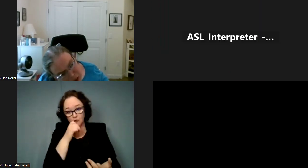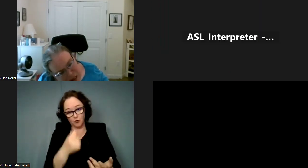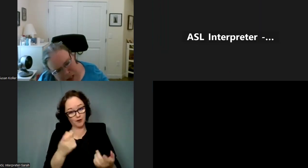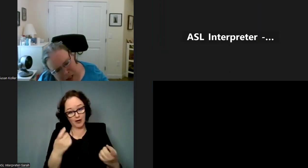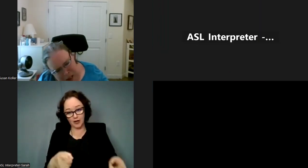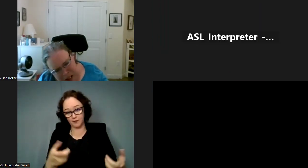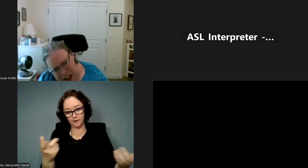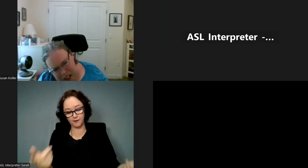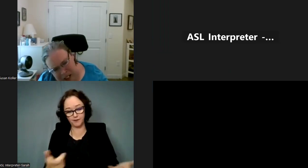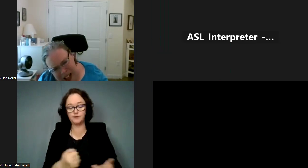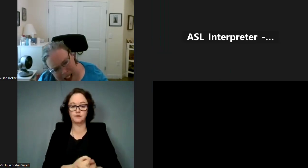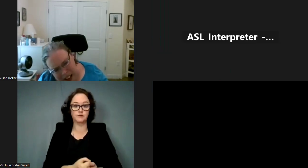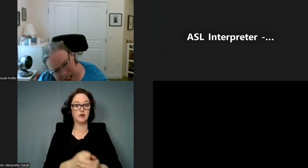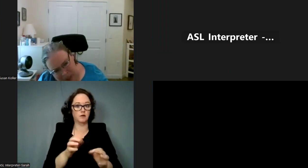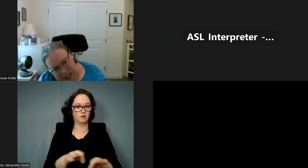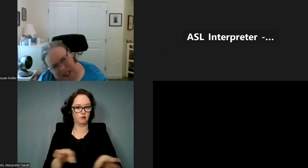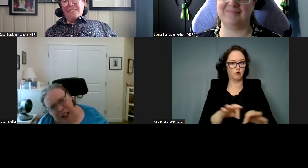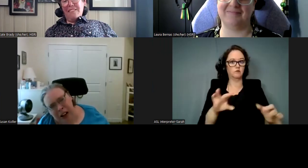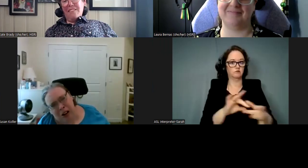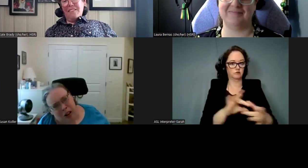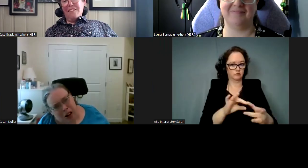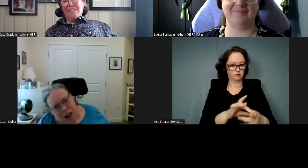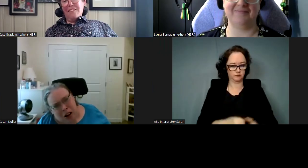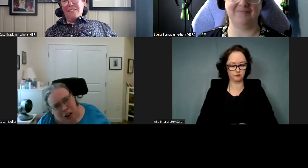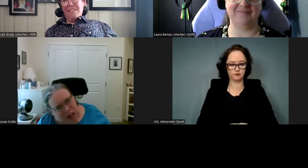Susan Koller: This is Susan. I would echo completely what